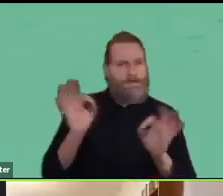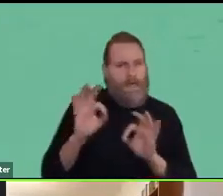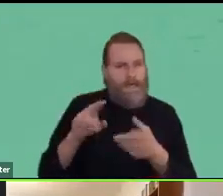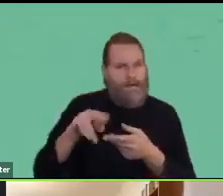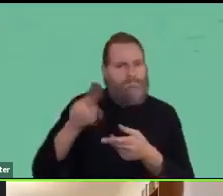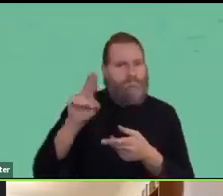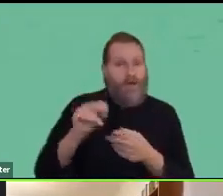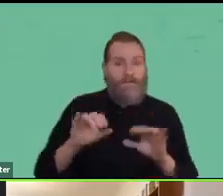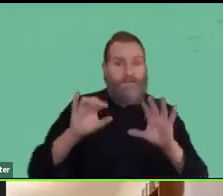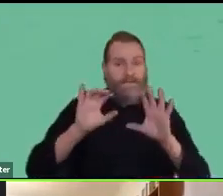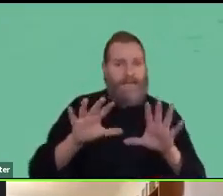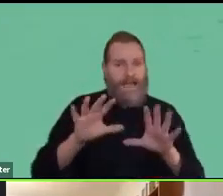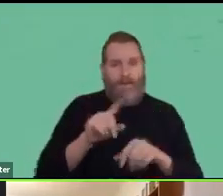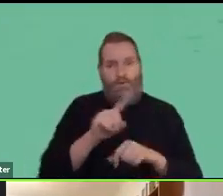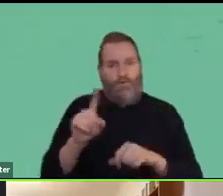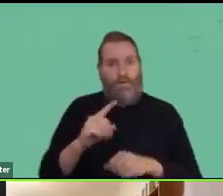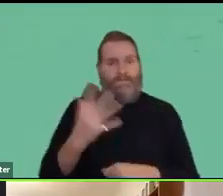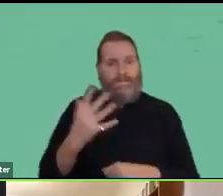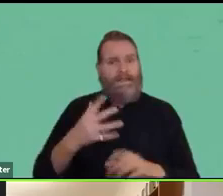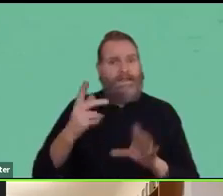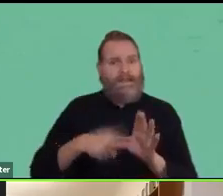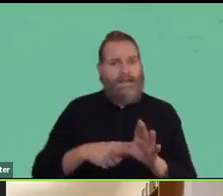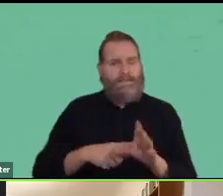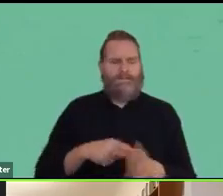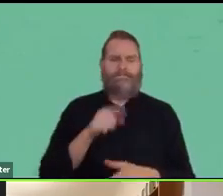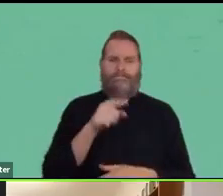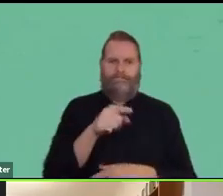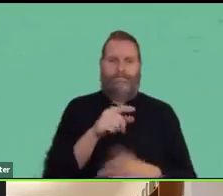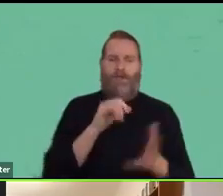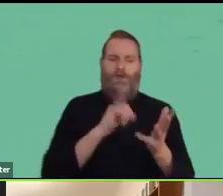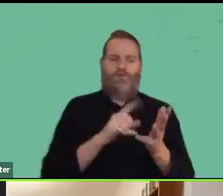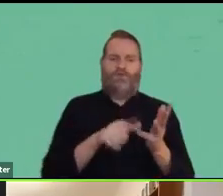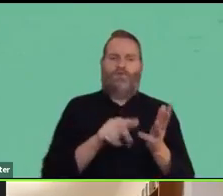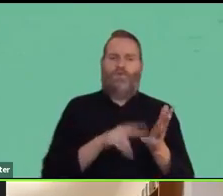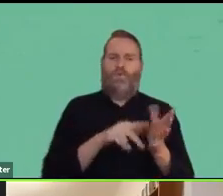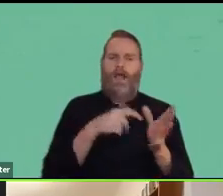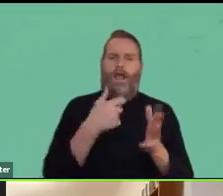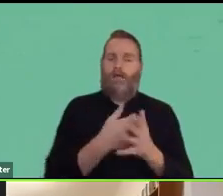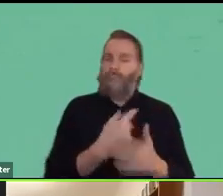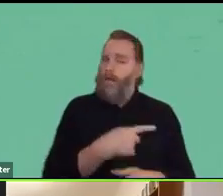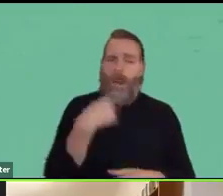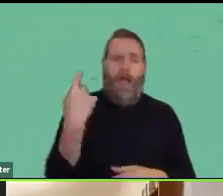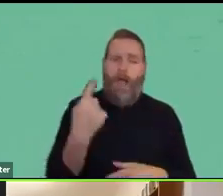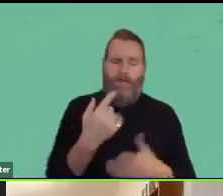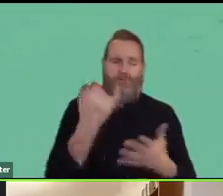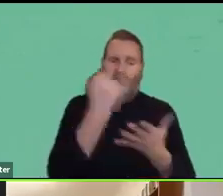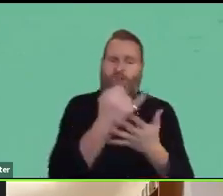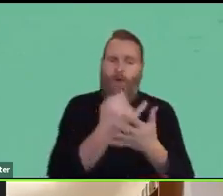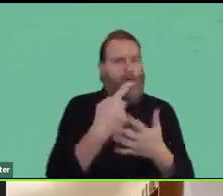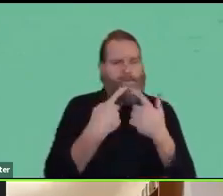so it's misinformation it's it's using dodgy stats and trying to apply them in a very general way